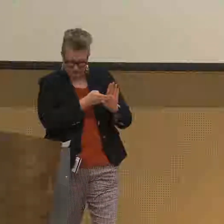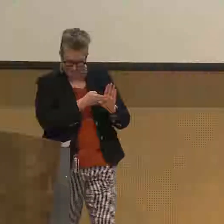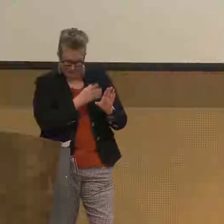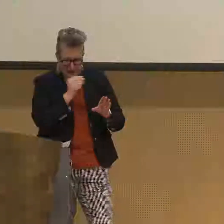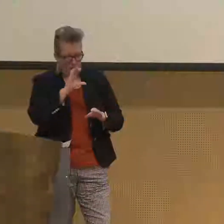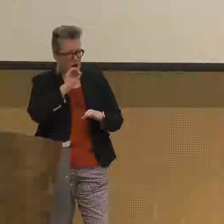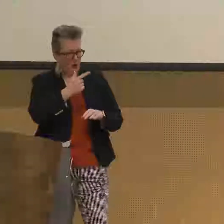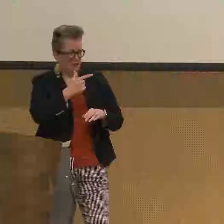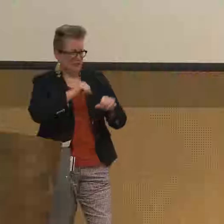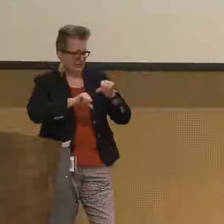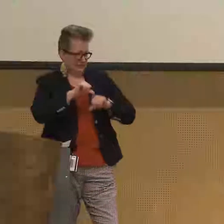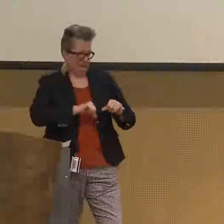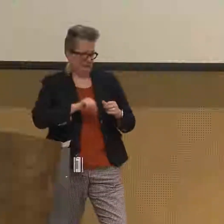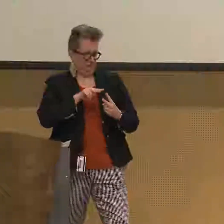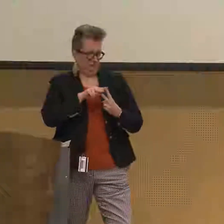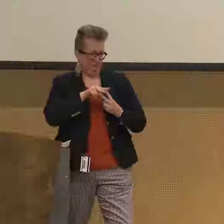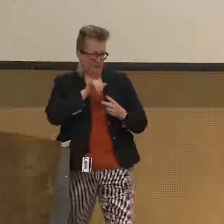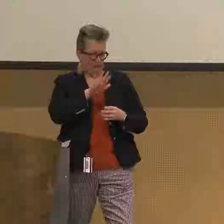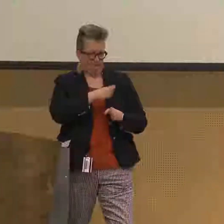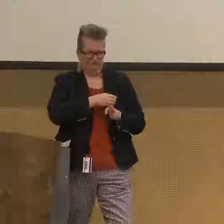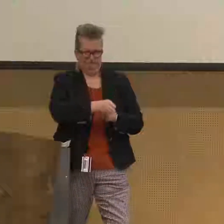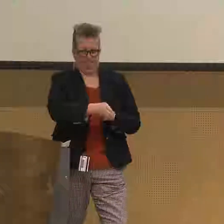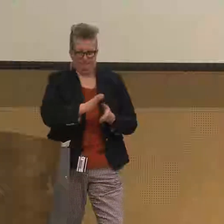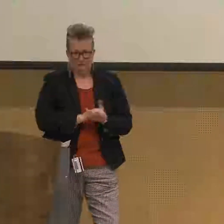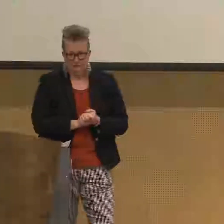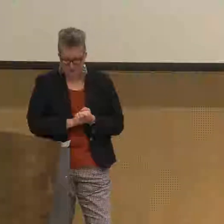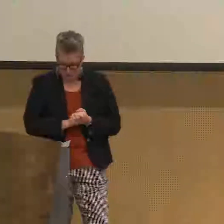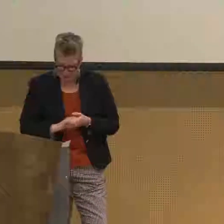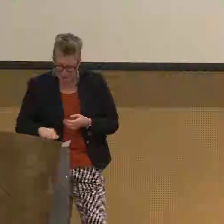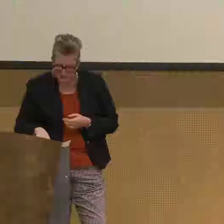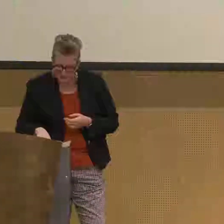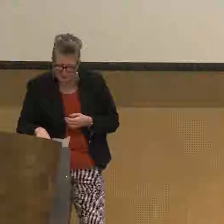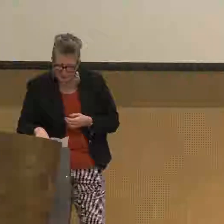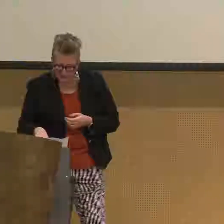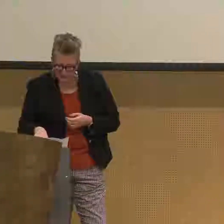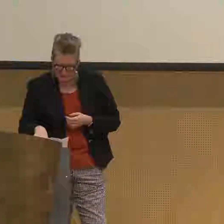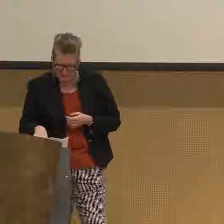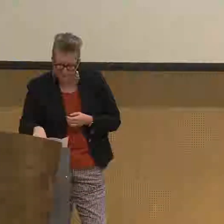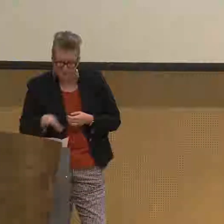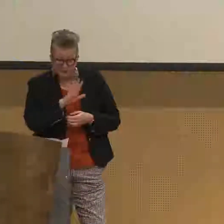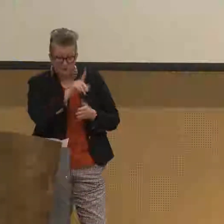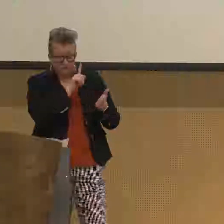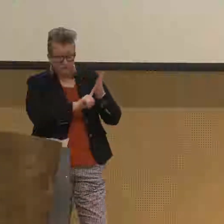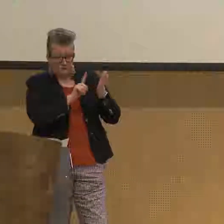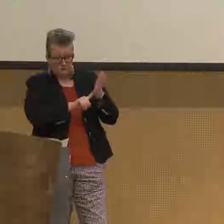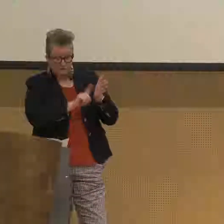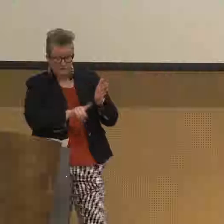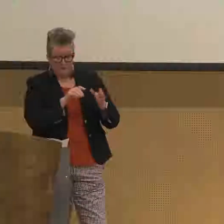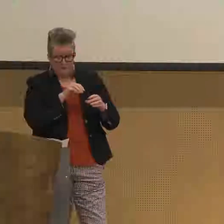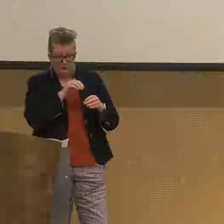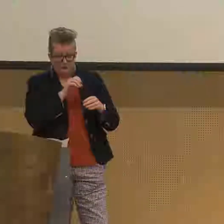Her field is developmental psychology and cognitive science. Those are her preferences for study.